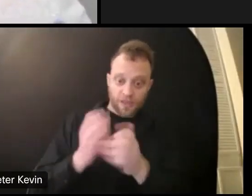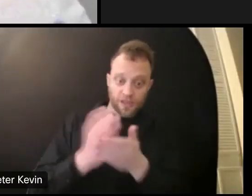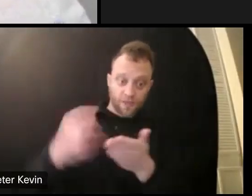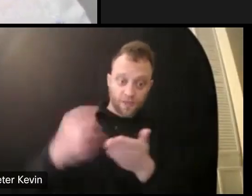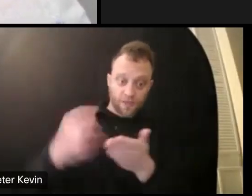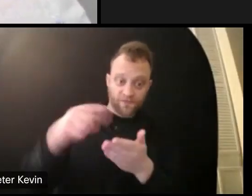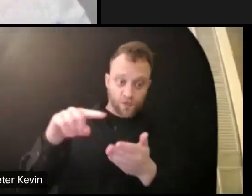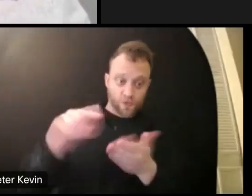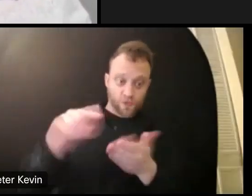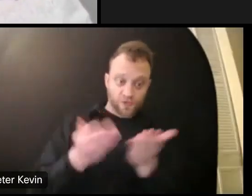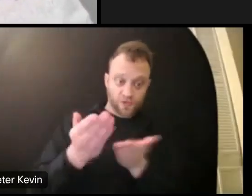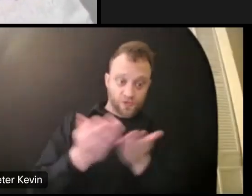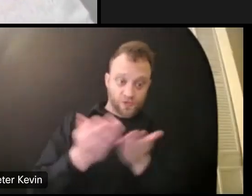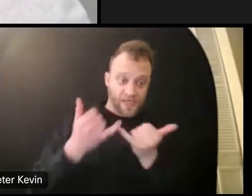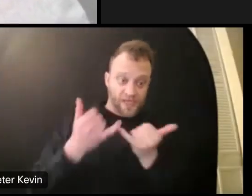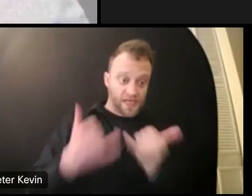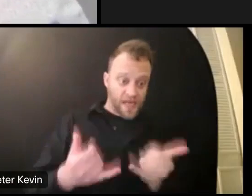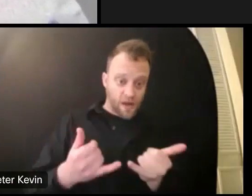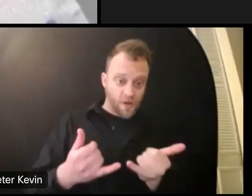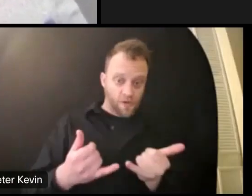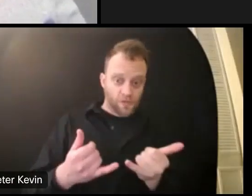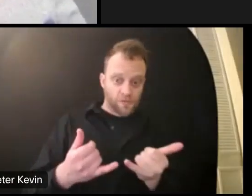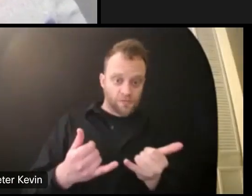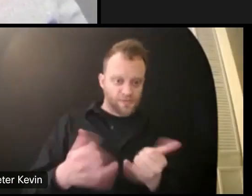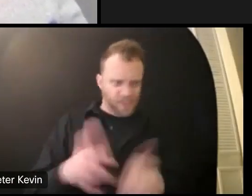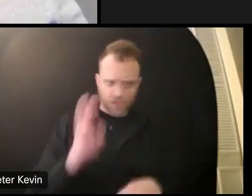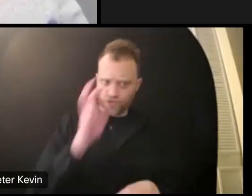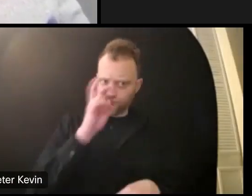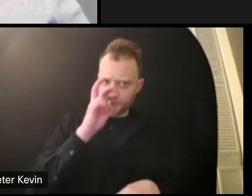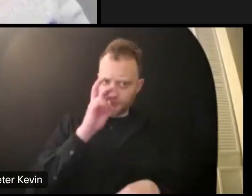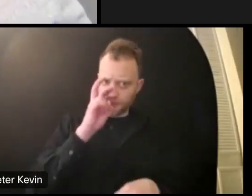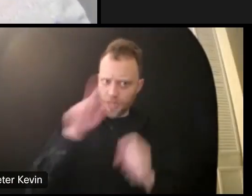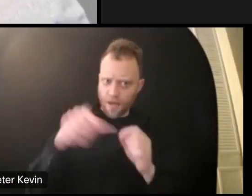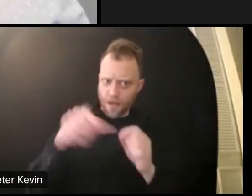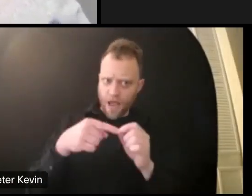Be very, very hard and fast about what you receive from people. Yes they like